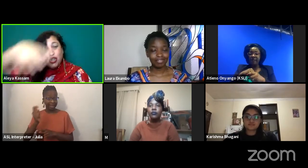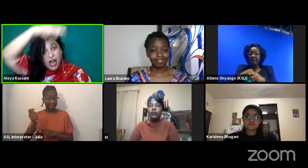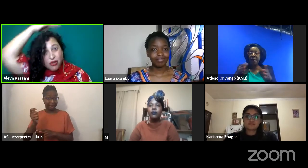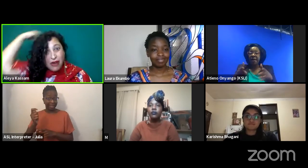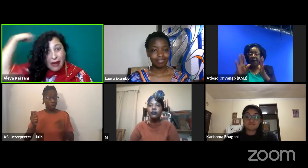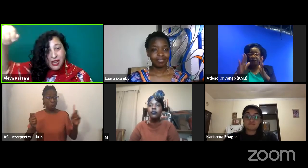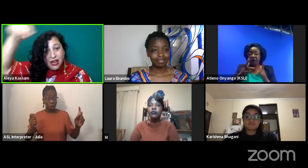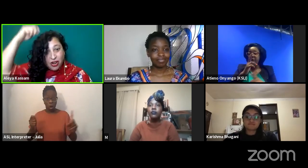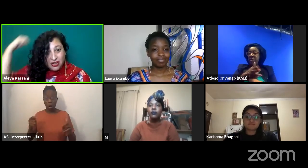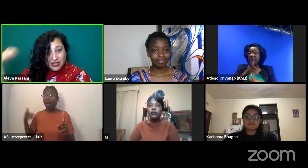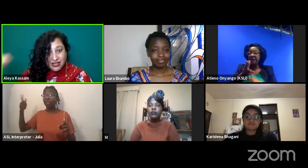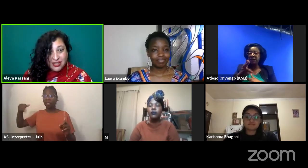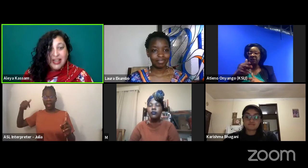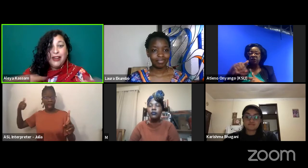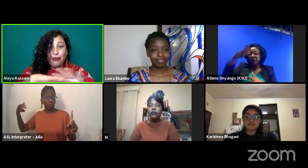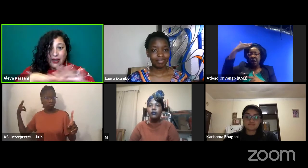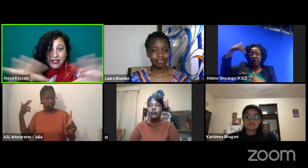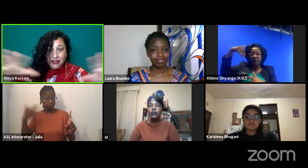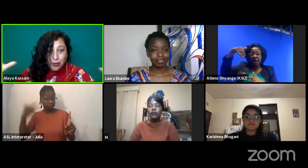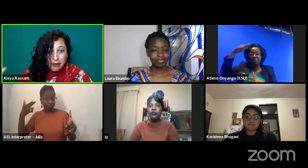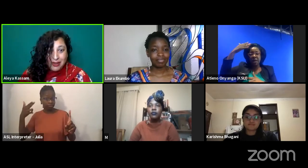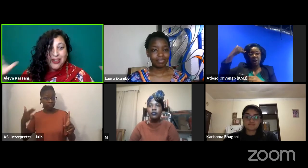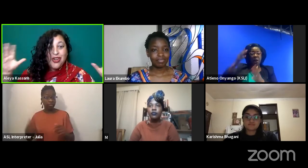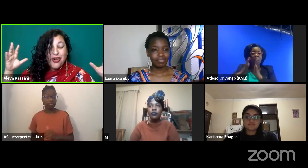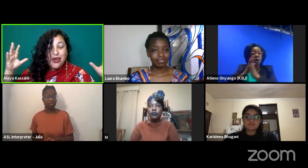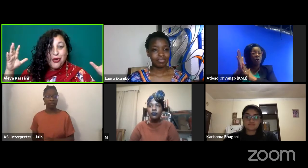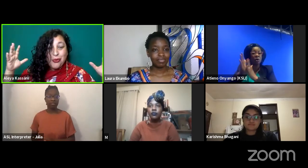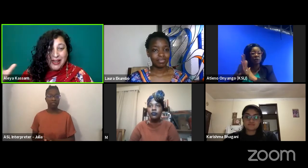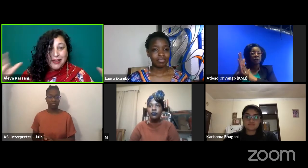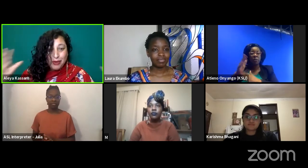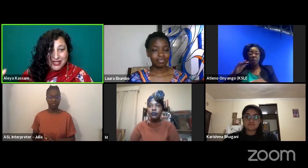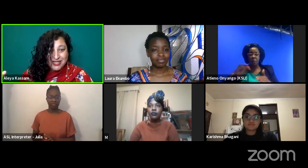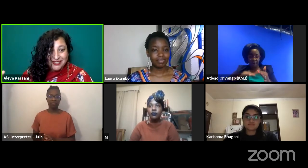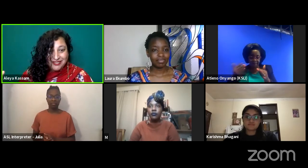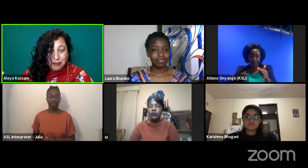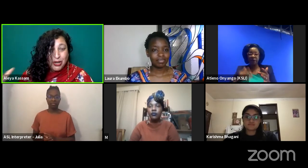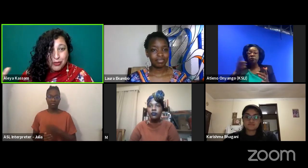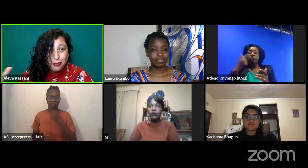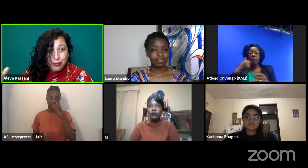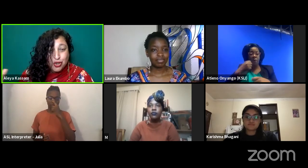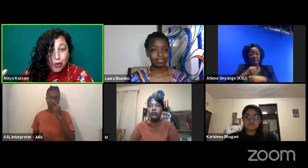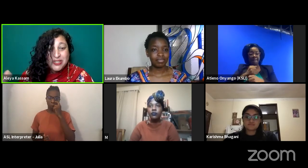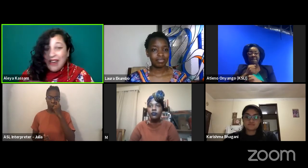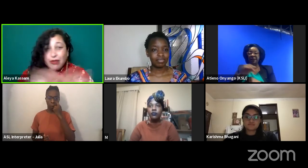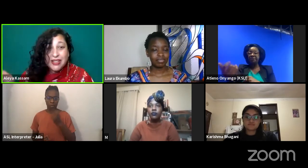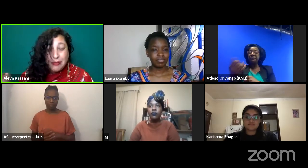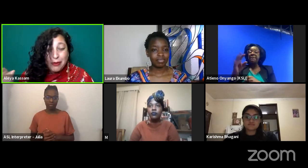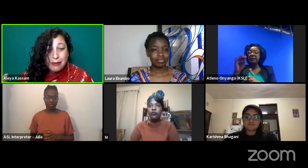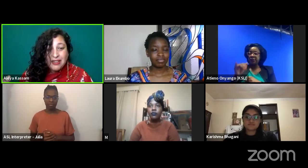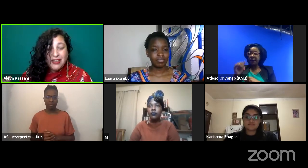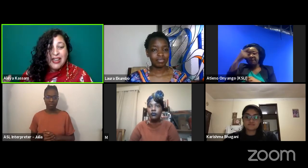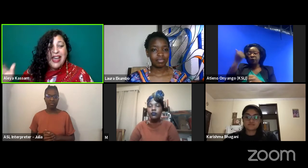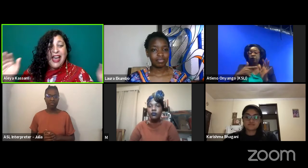She unwrapped her locks in front of the women who made Brazen because the show was everything to by women.